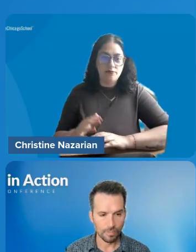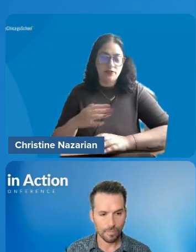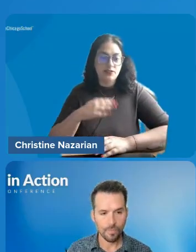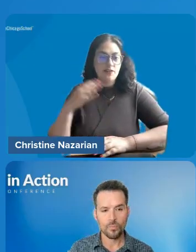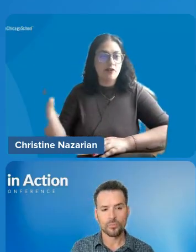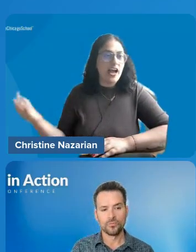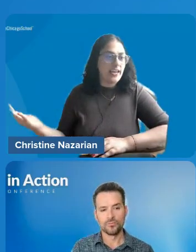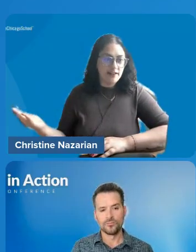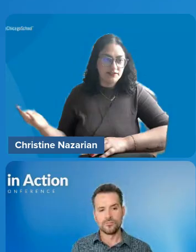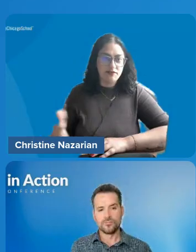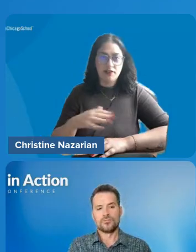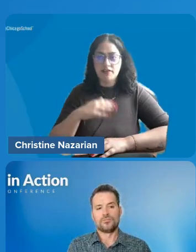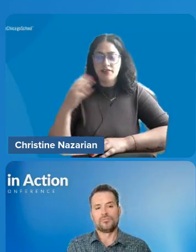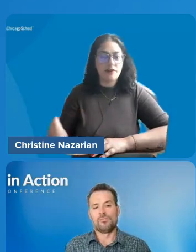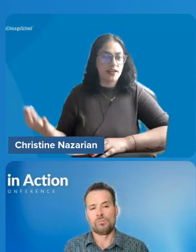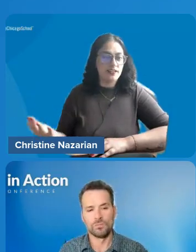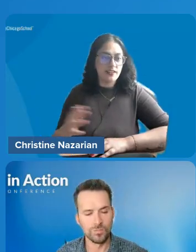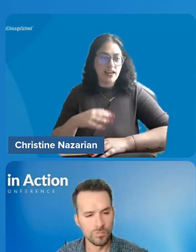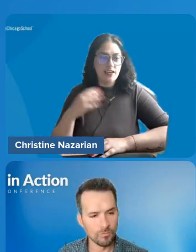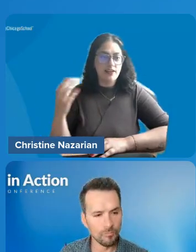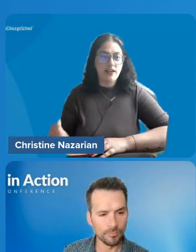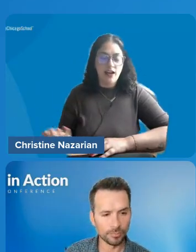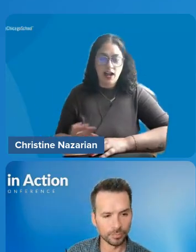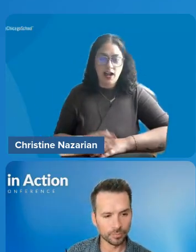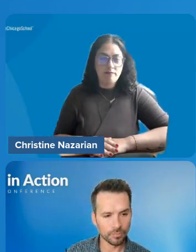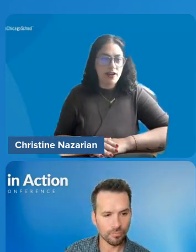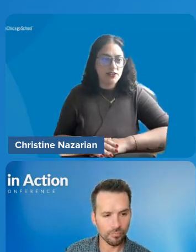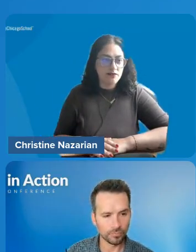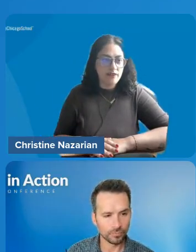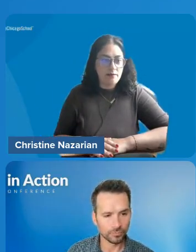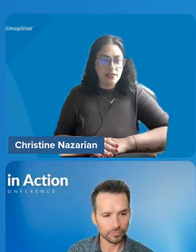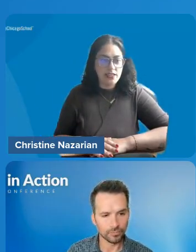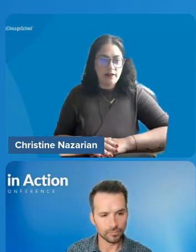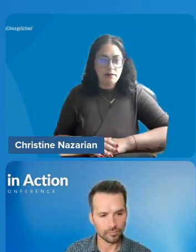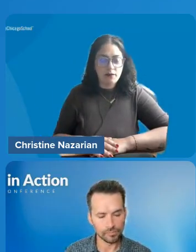There's a variety of different theories in a marriage and family therapy.